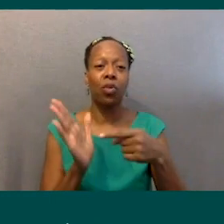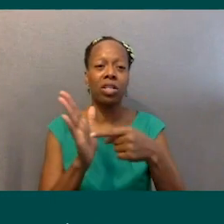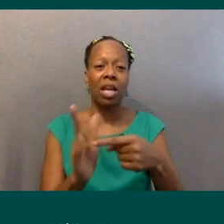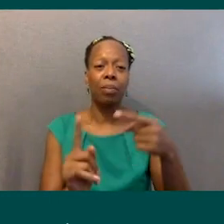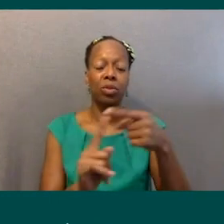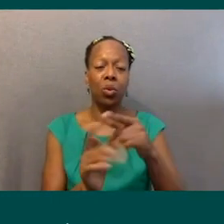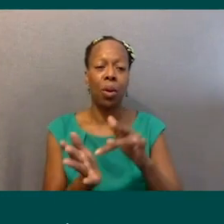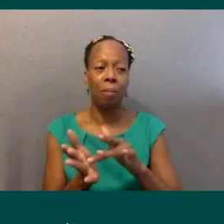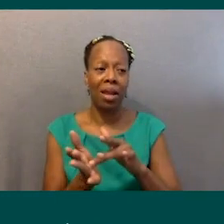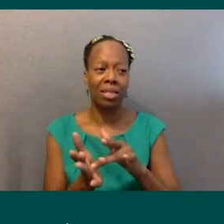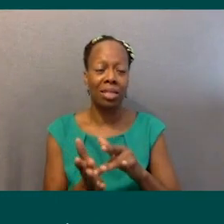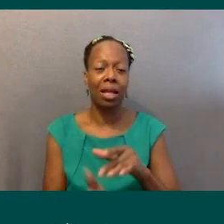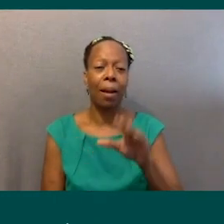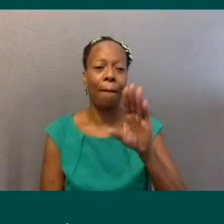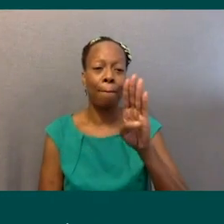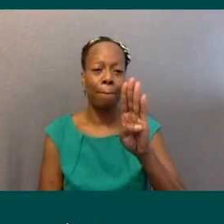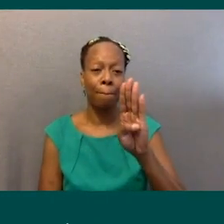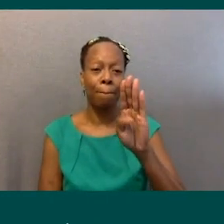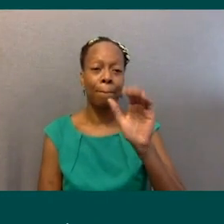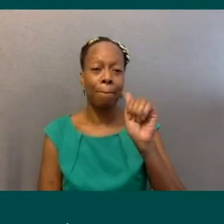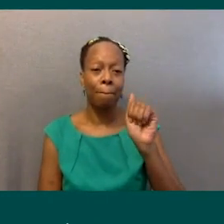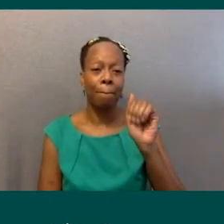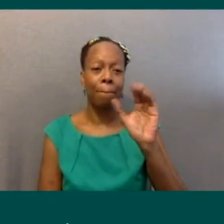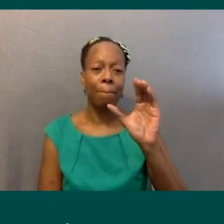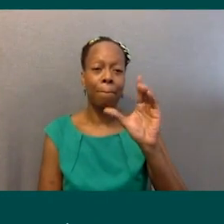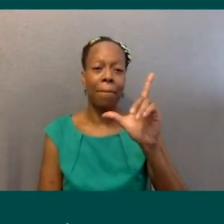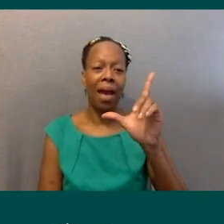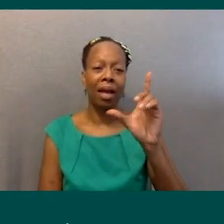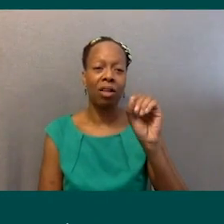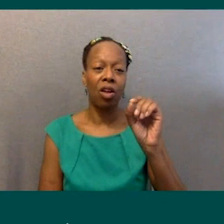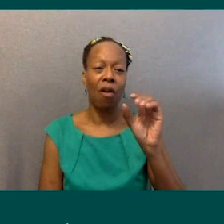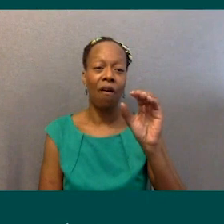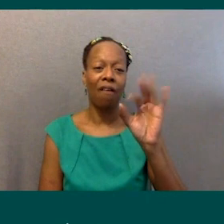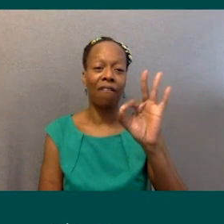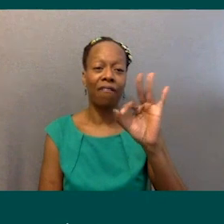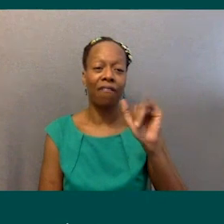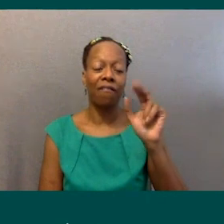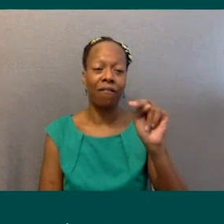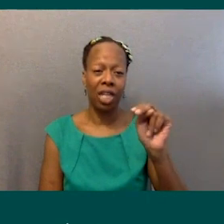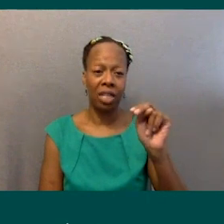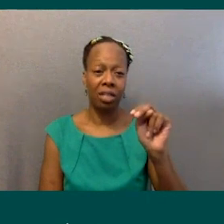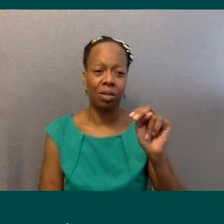and what about using Baclofen long-term, I know we talked about some different Botulinum toxins